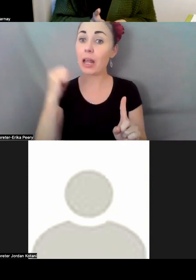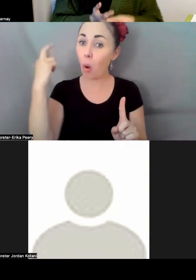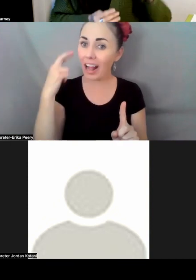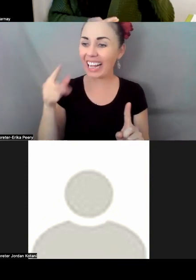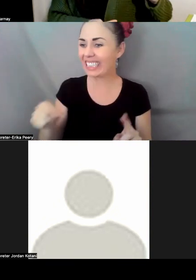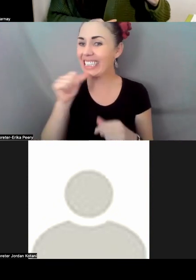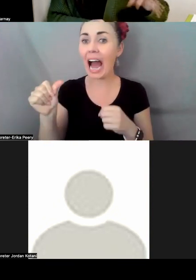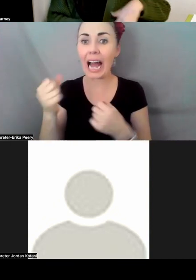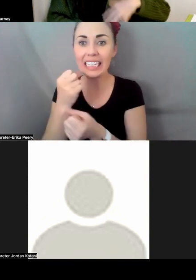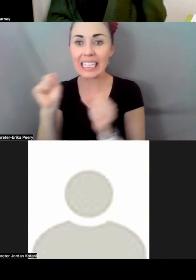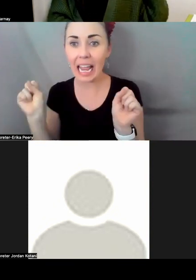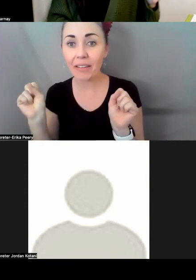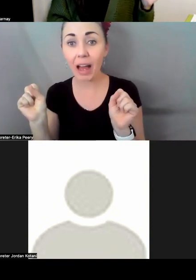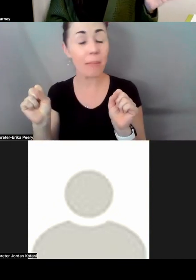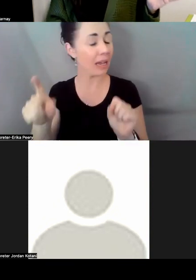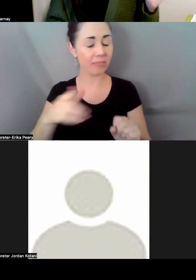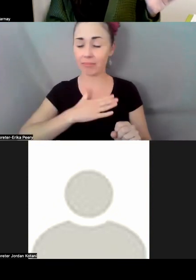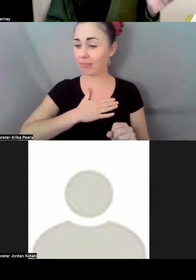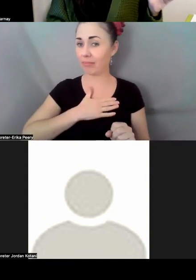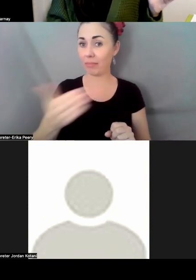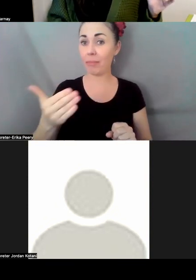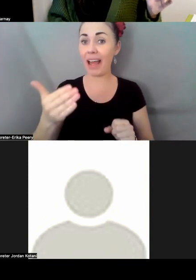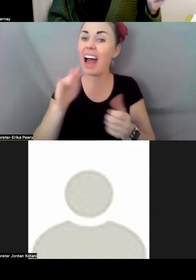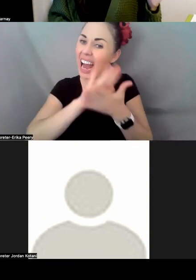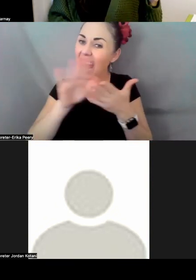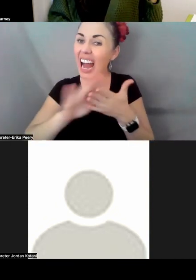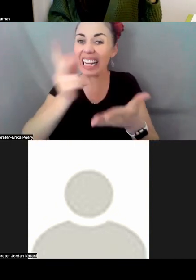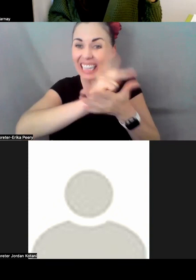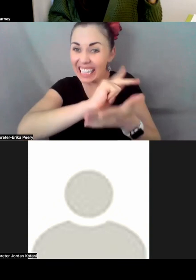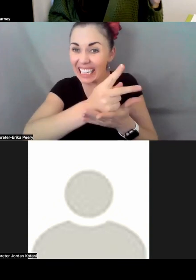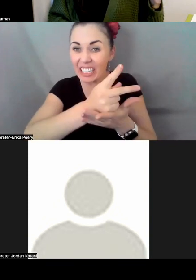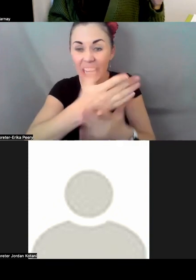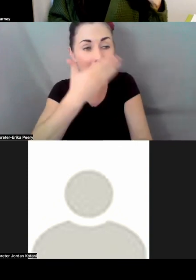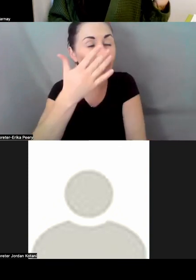I will admit, I love the smell of clean kitchen, so Pine-sol, love it.